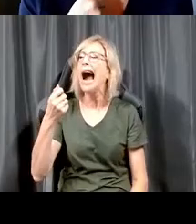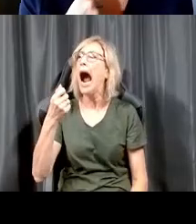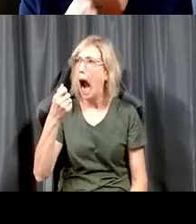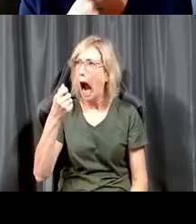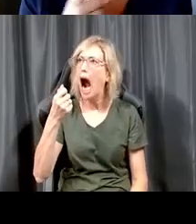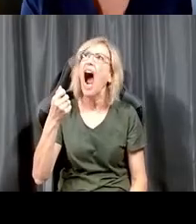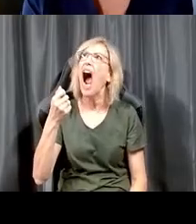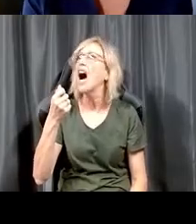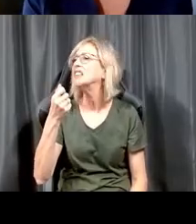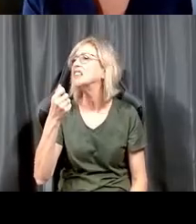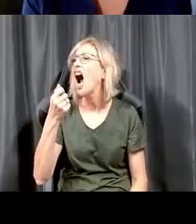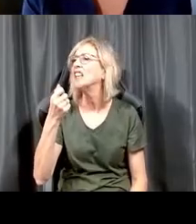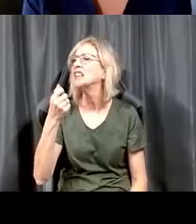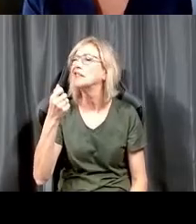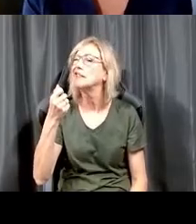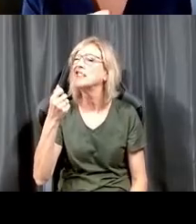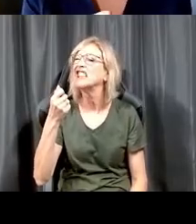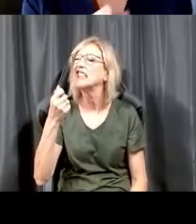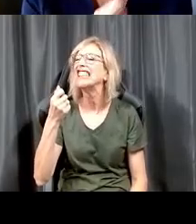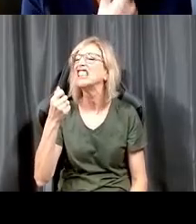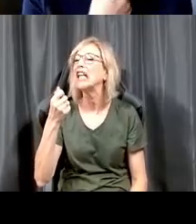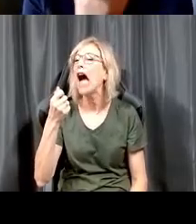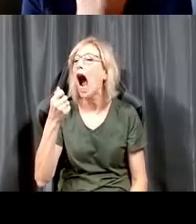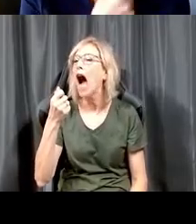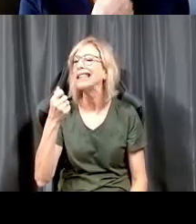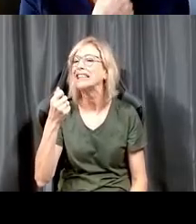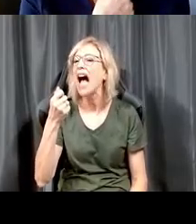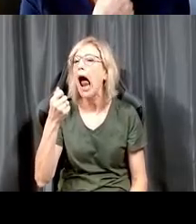and close their mouth while looking in the mirror. Moving their tongue all over.